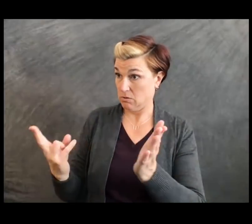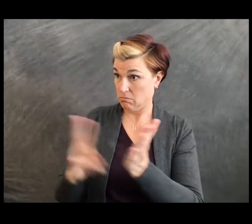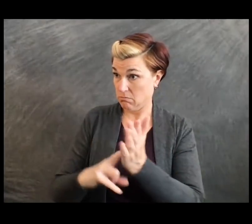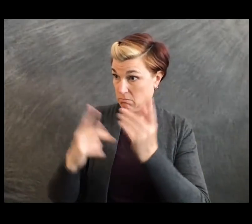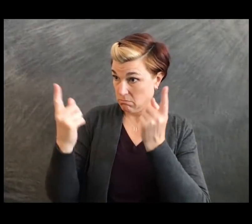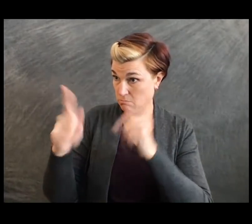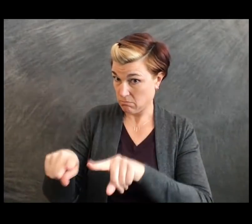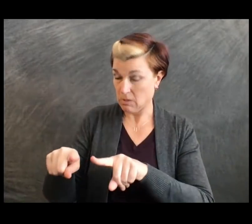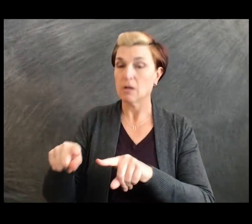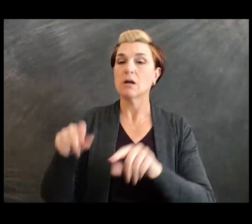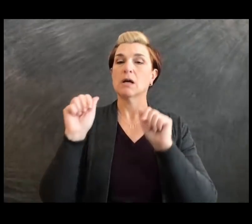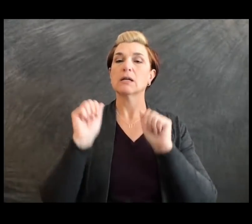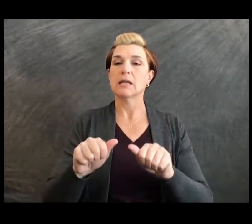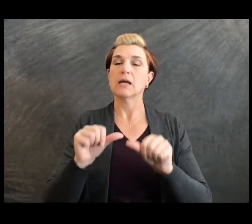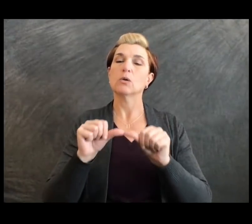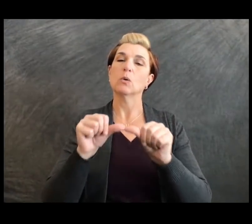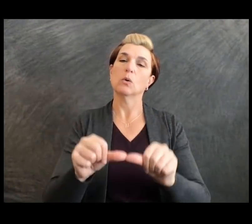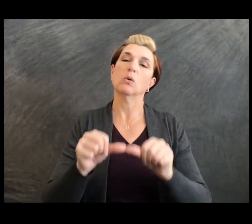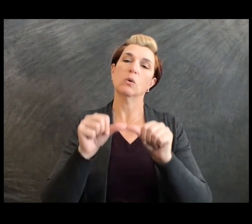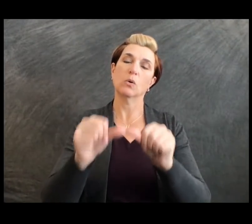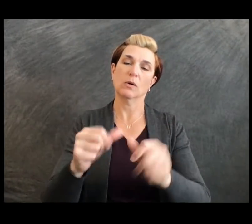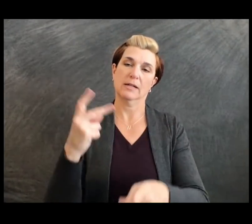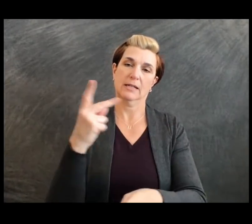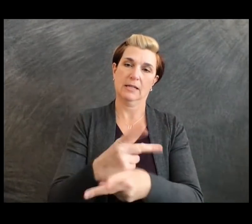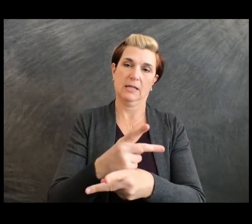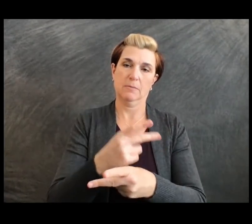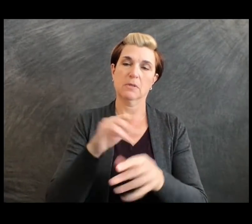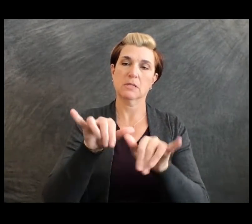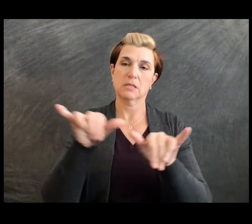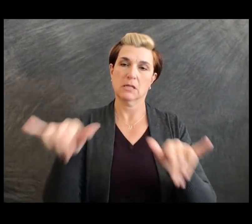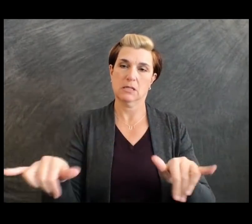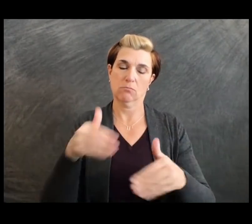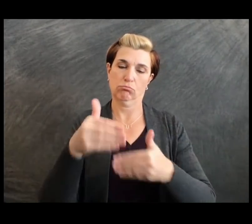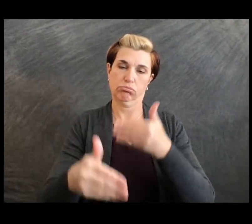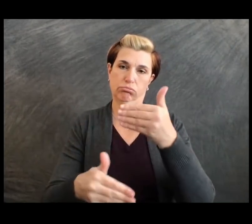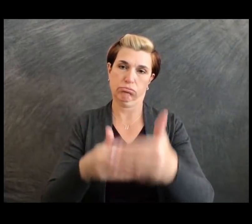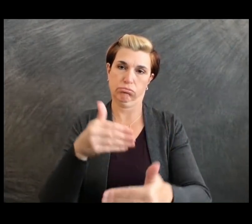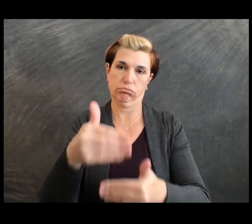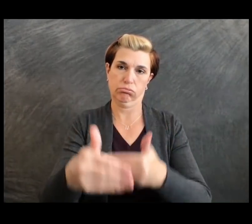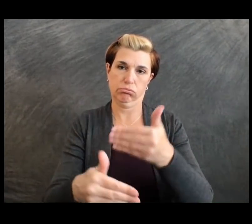and have to start all over again so for those who are worried about the money